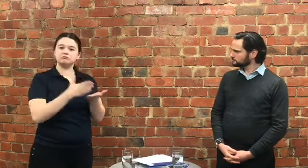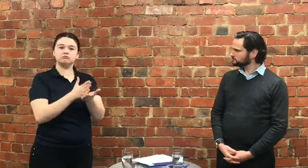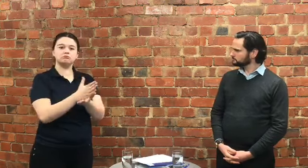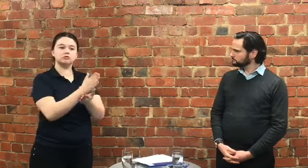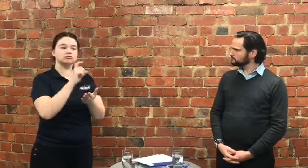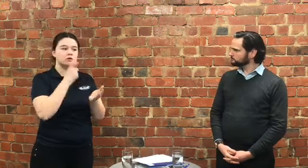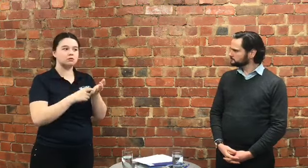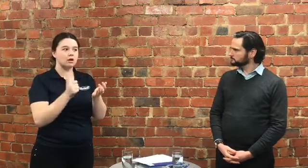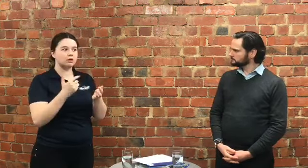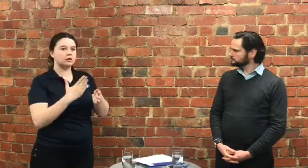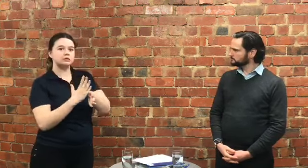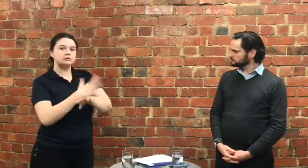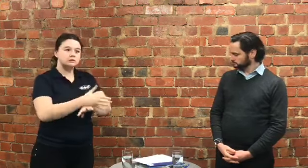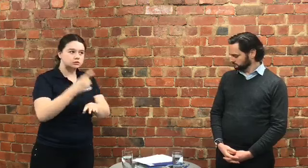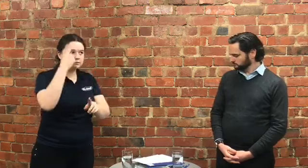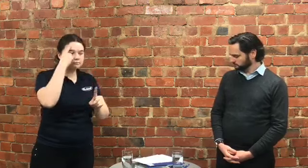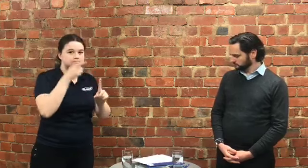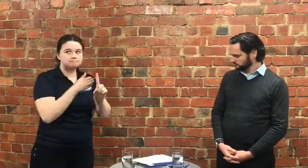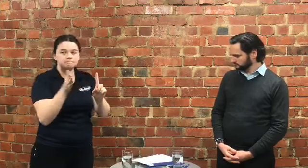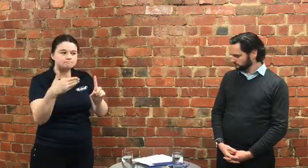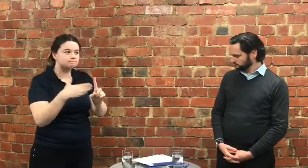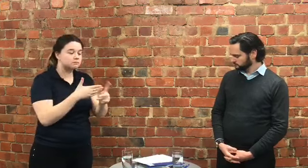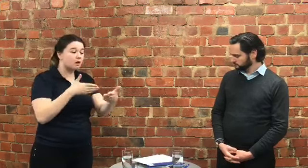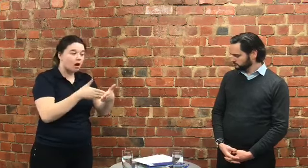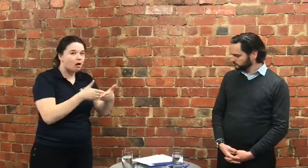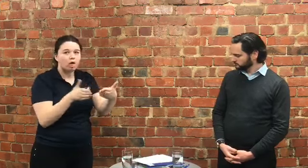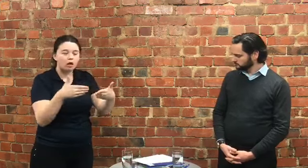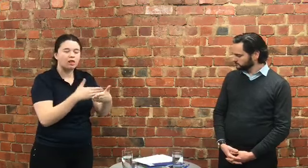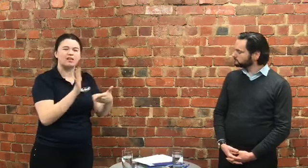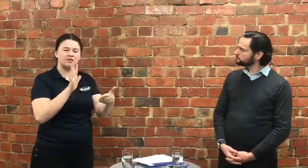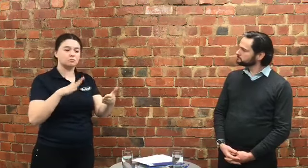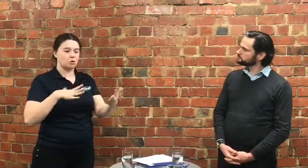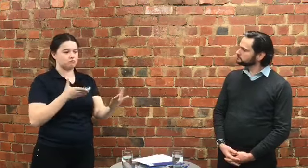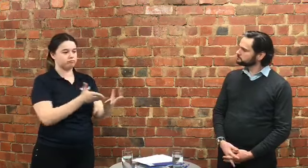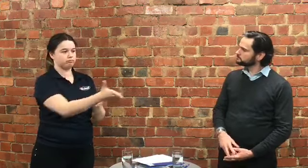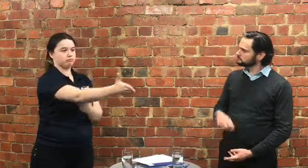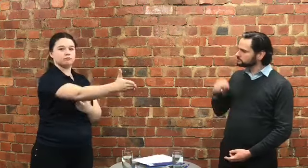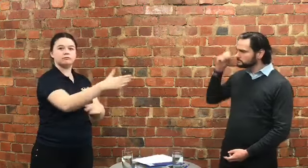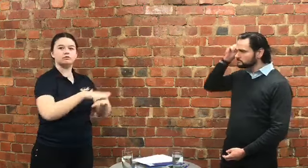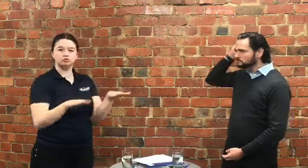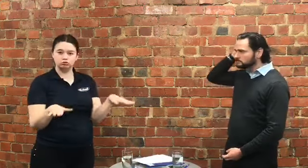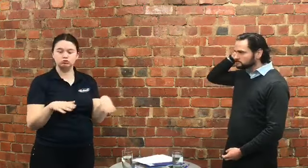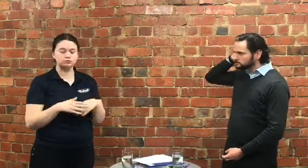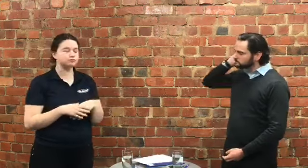to ensure that your life in the future is much easier. And, you know, your access needs